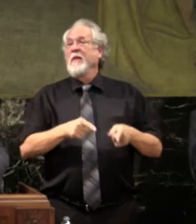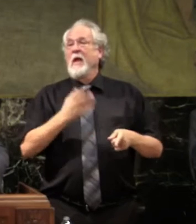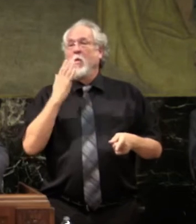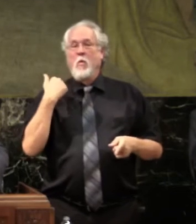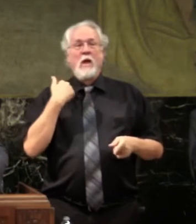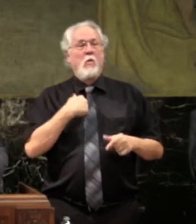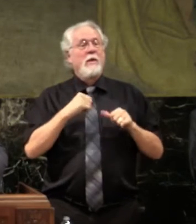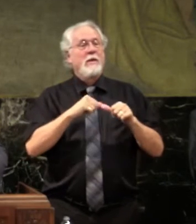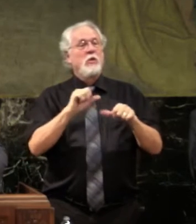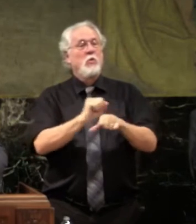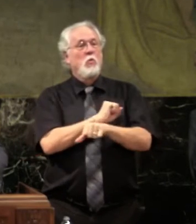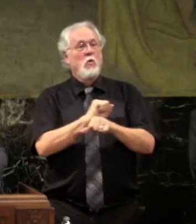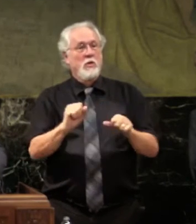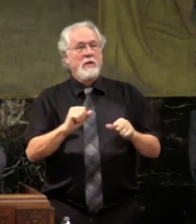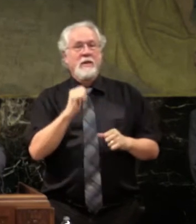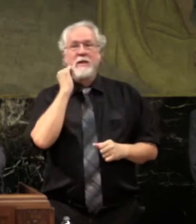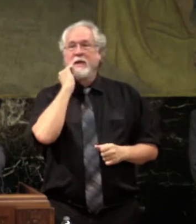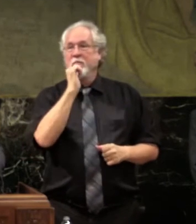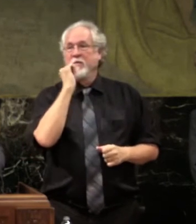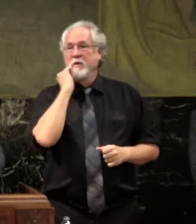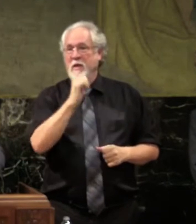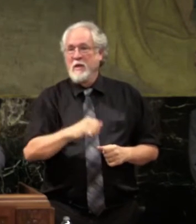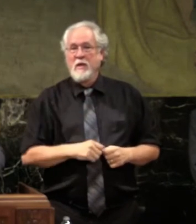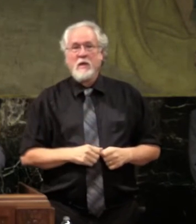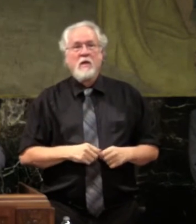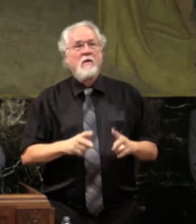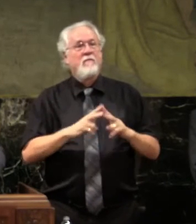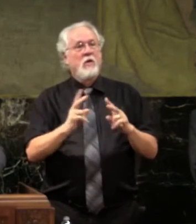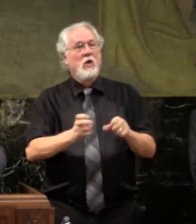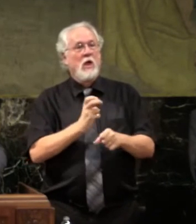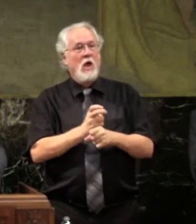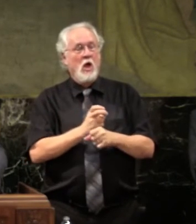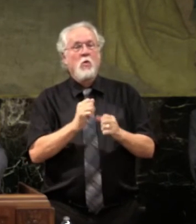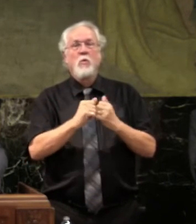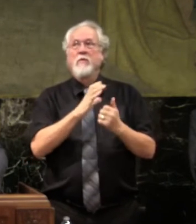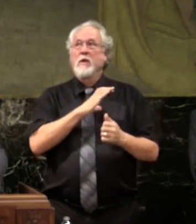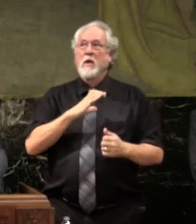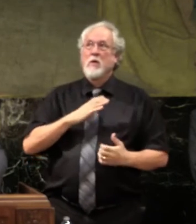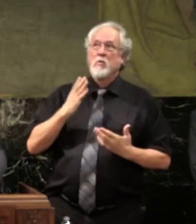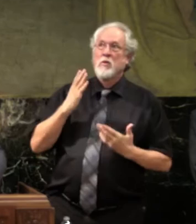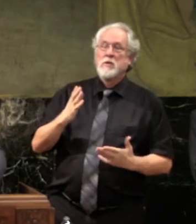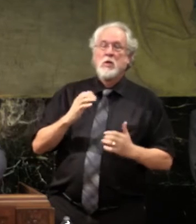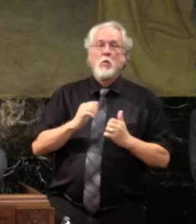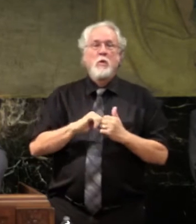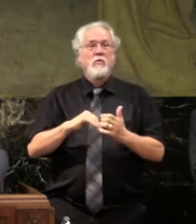working daily very hard with Congress and with the new administration in the